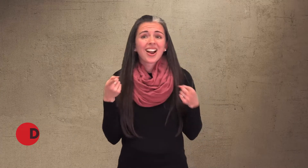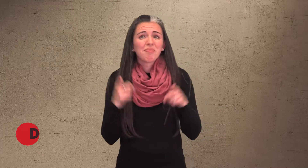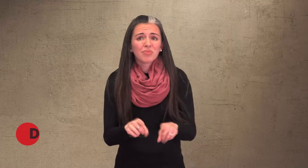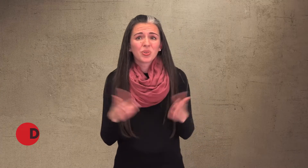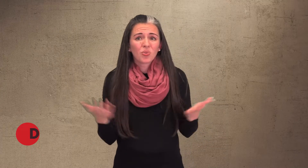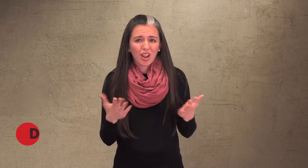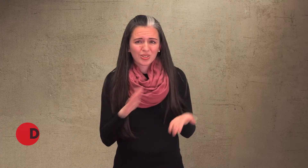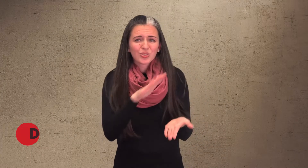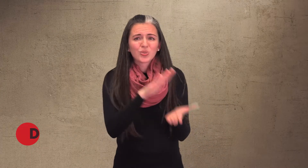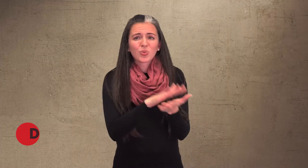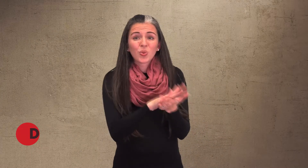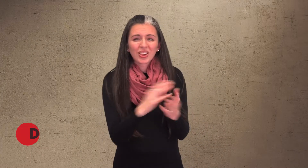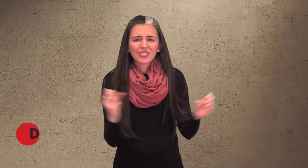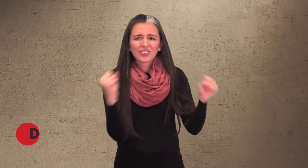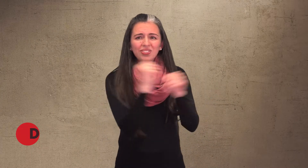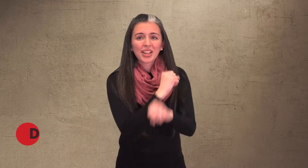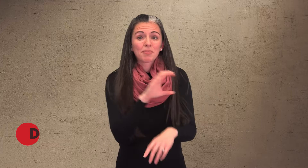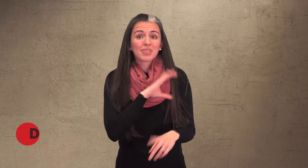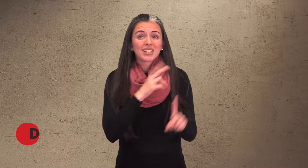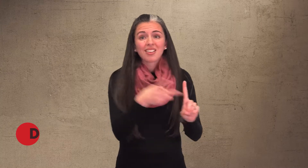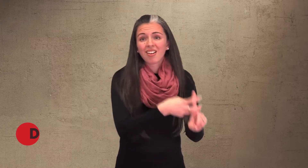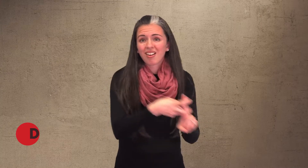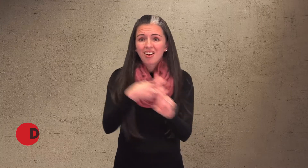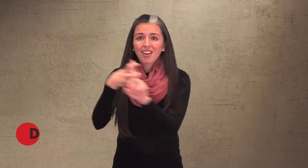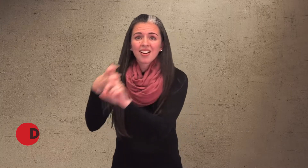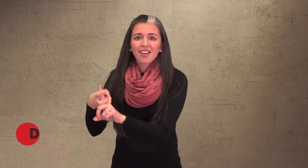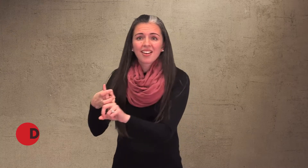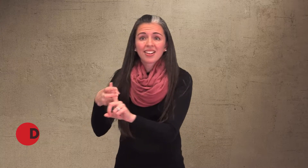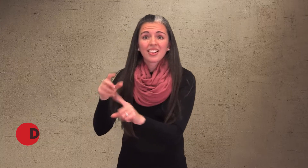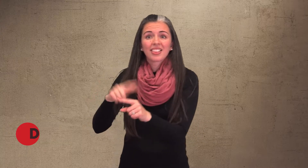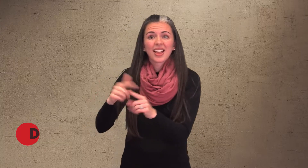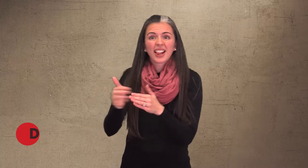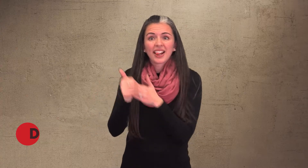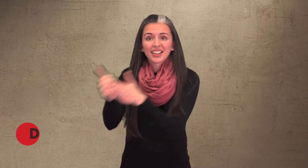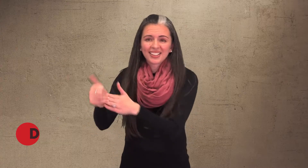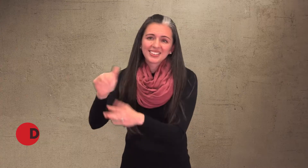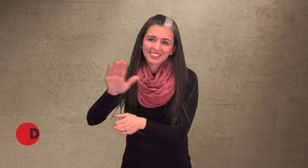He had a fight at school and police apprehended him and their actions